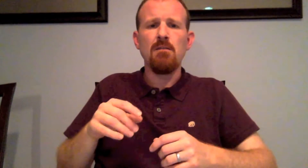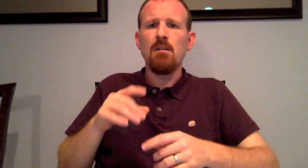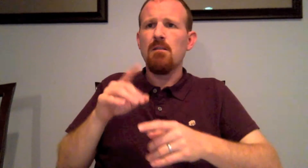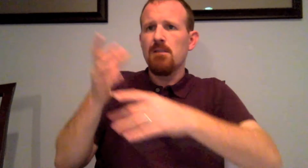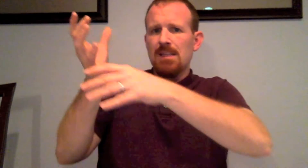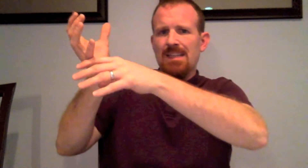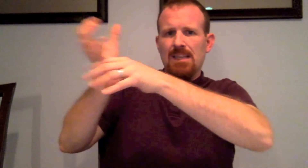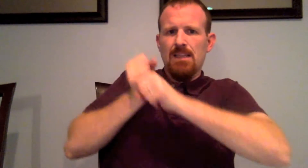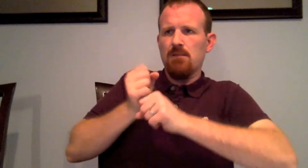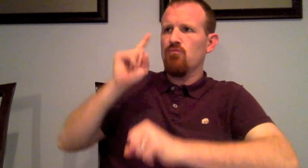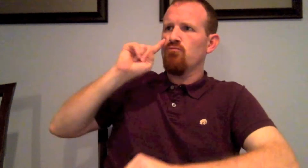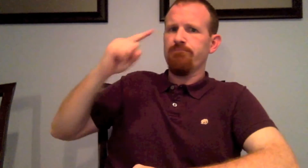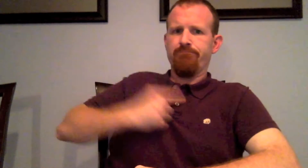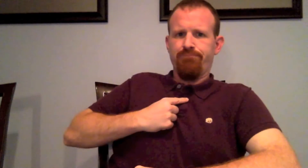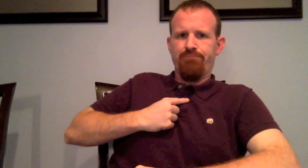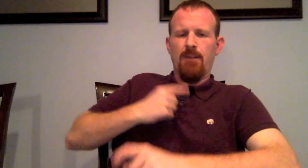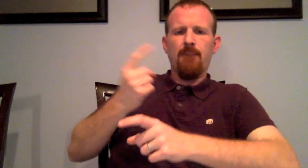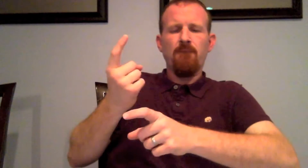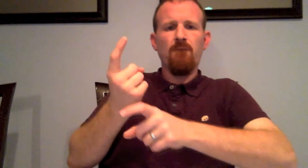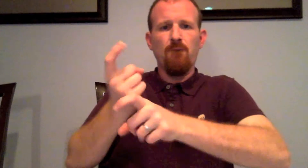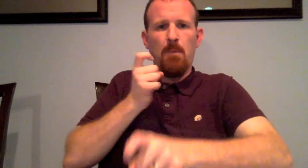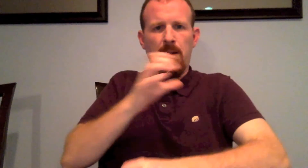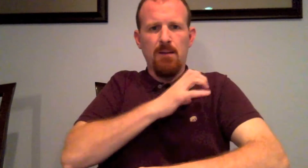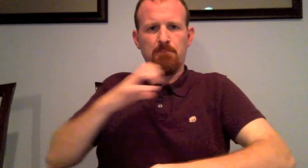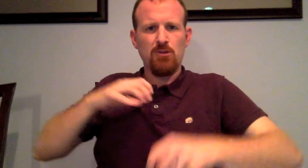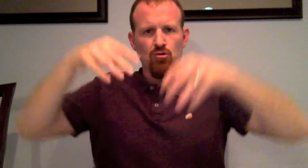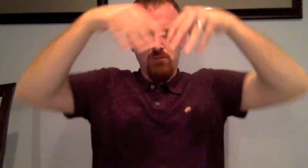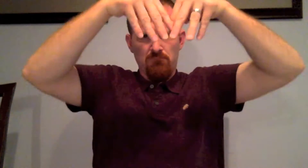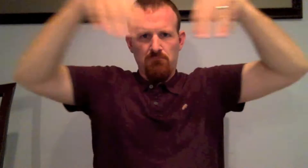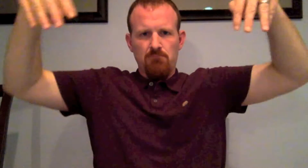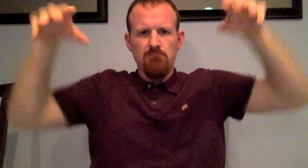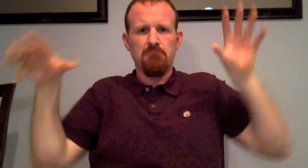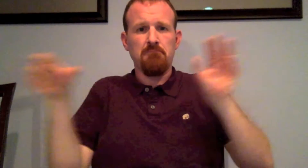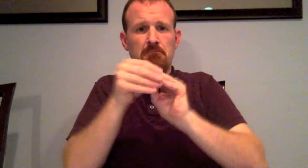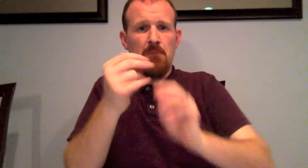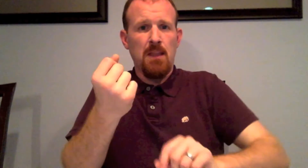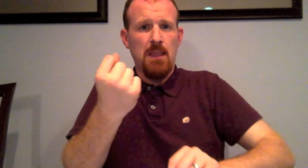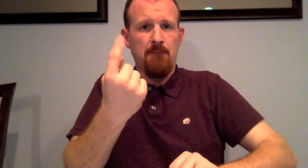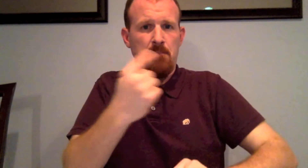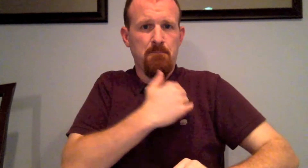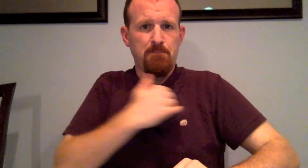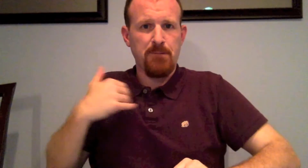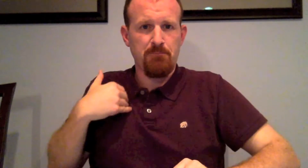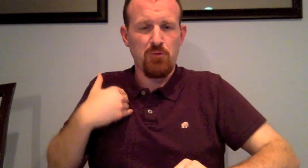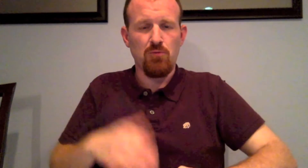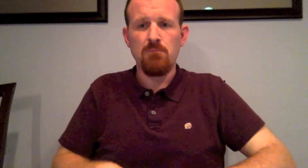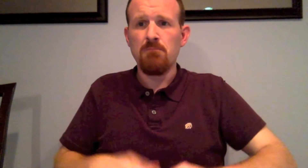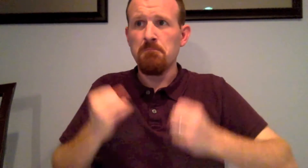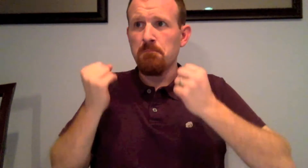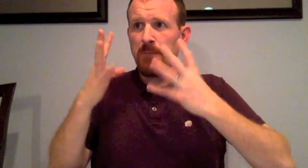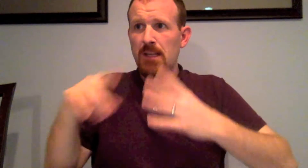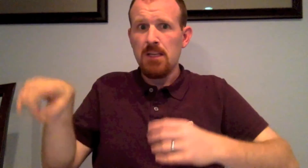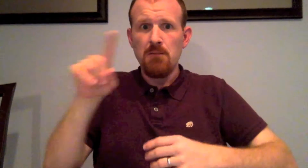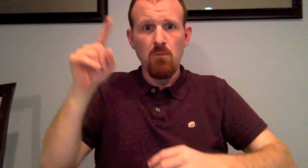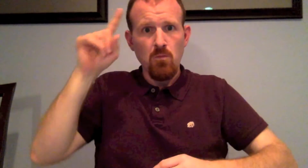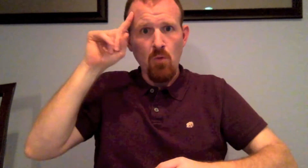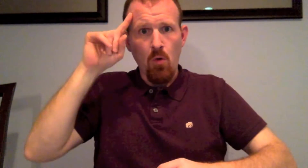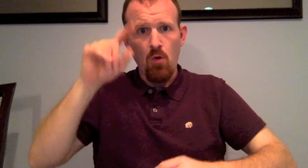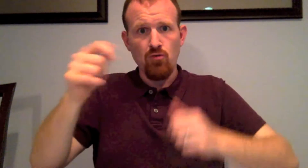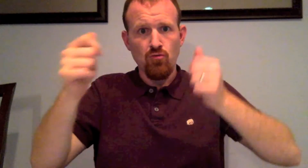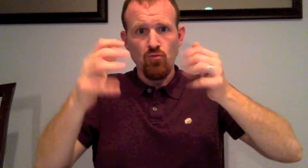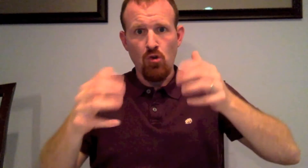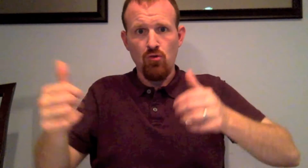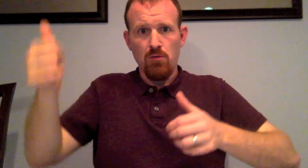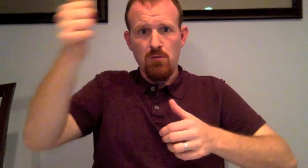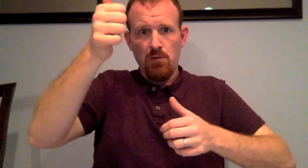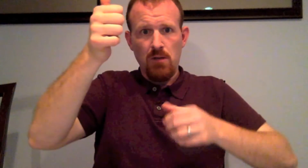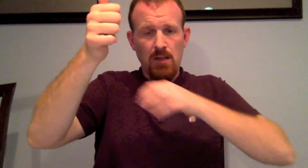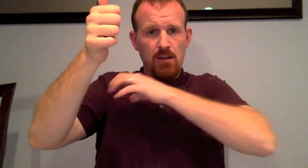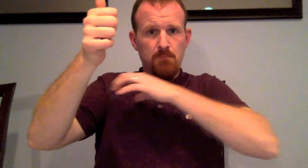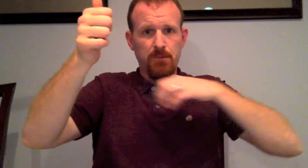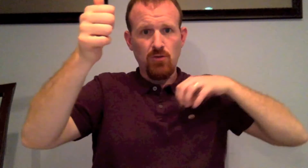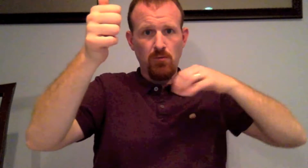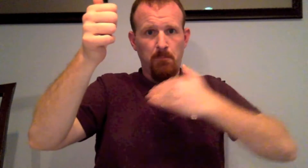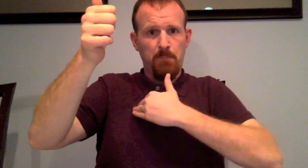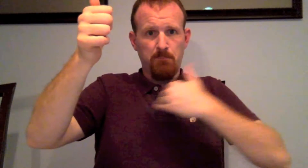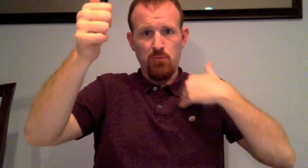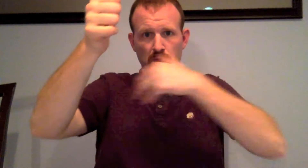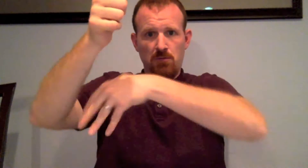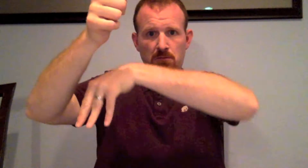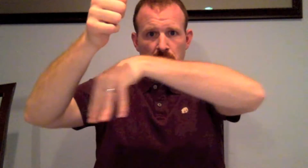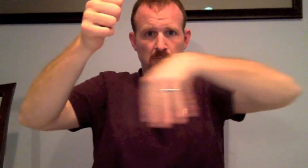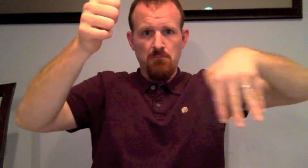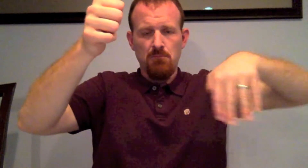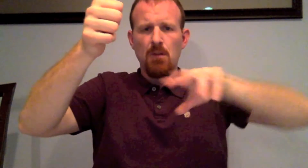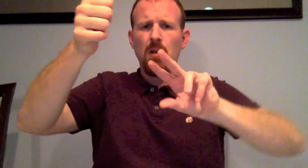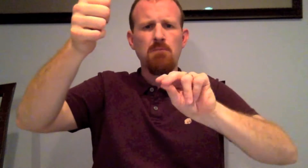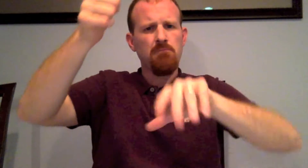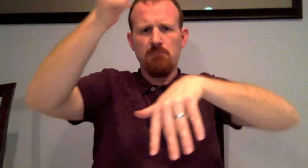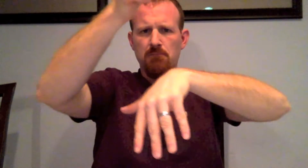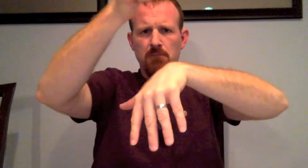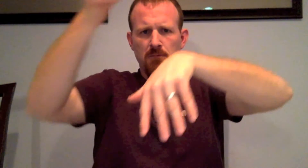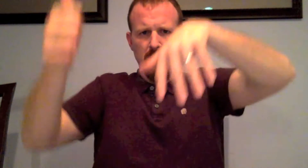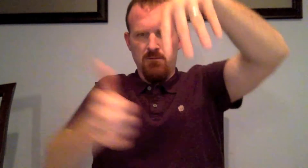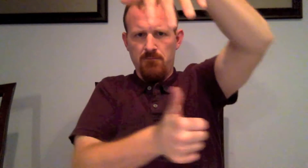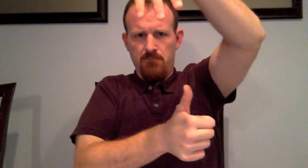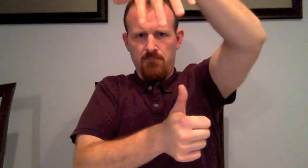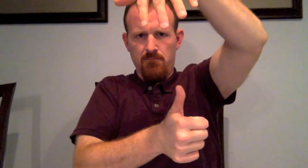The Director receives mandates from the Commission which consists of 11 members. Many members had the incorrect understanding that the Commissioners are under the direction of the Director.